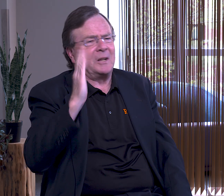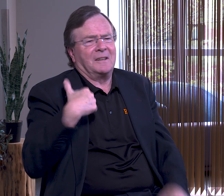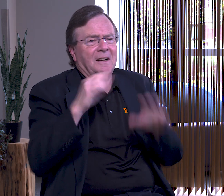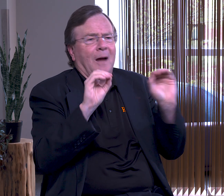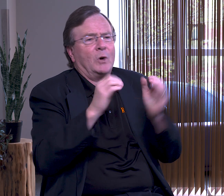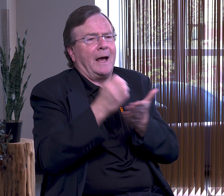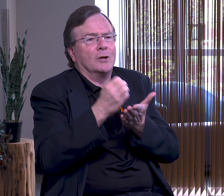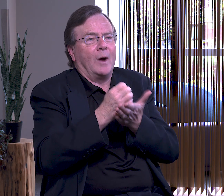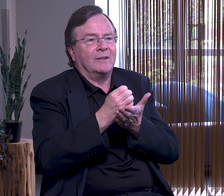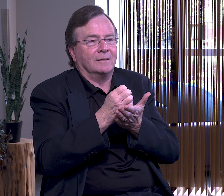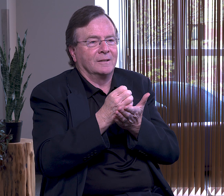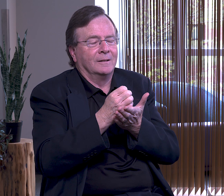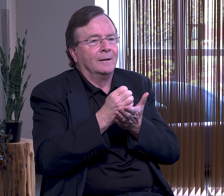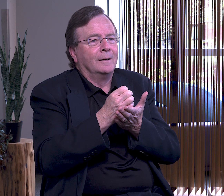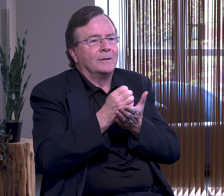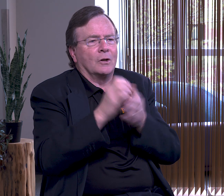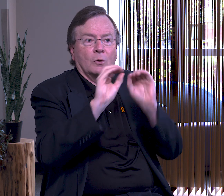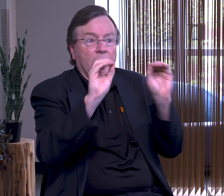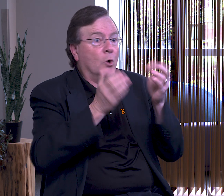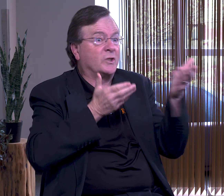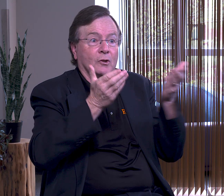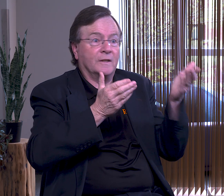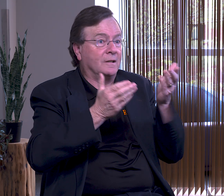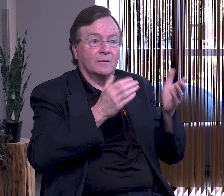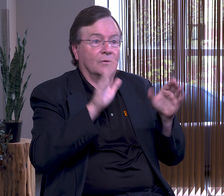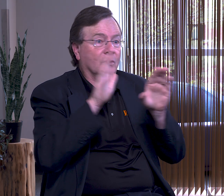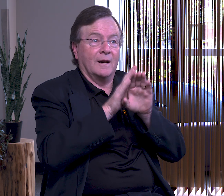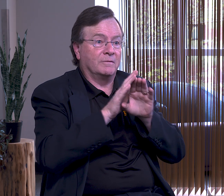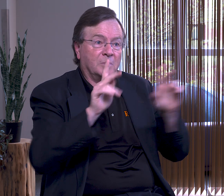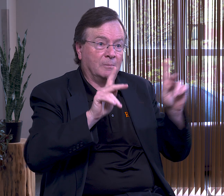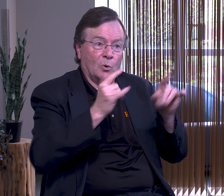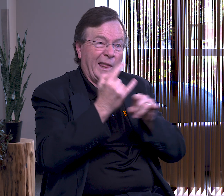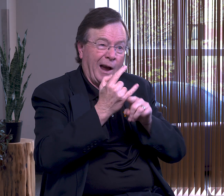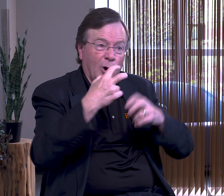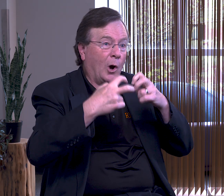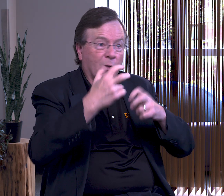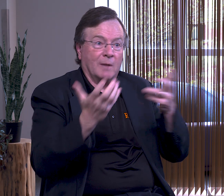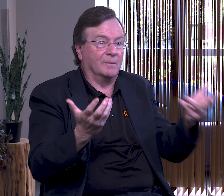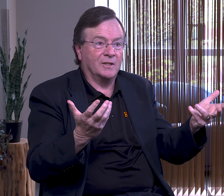But at the time we had no evidence. So there were no services for Deaf people with alcohol problems.